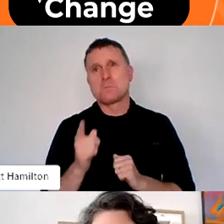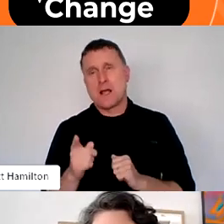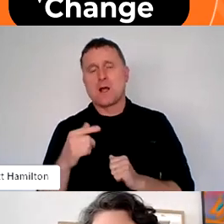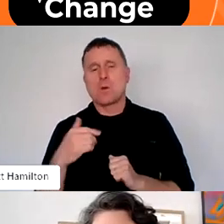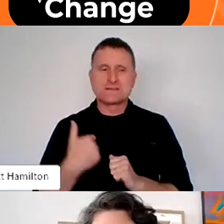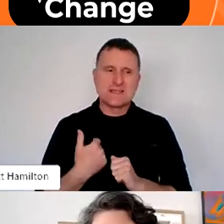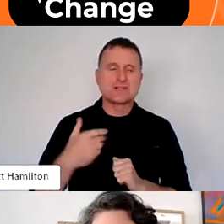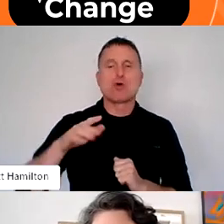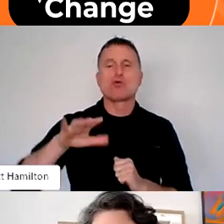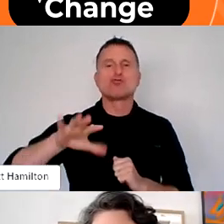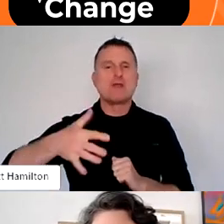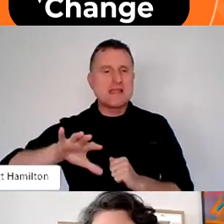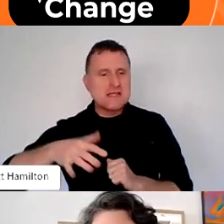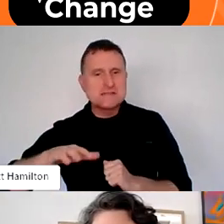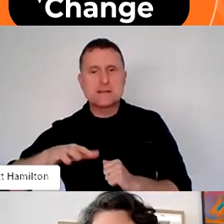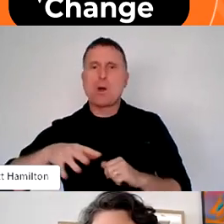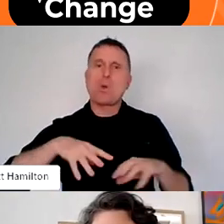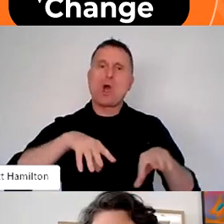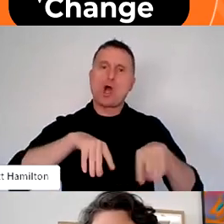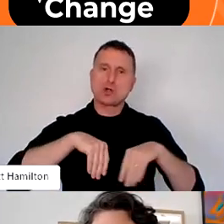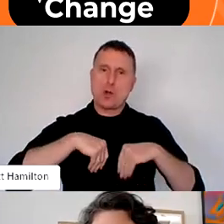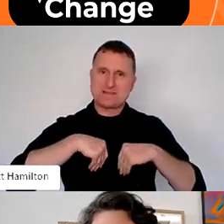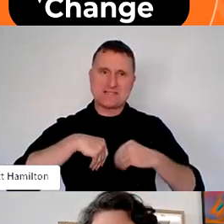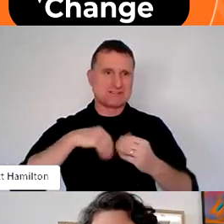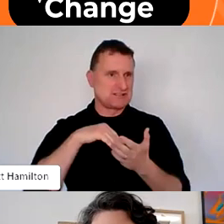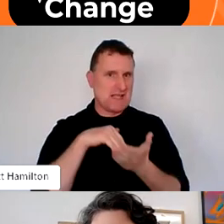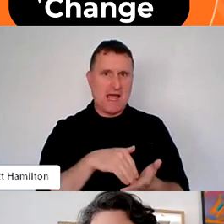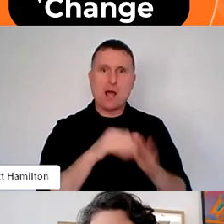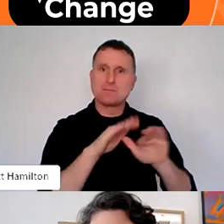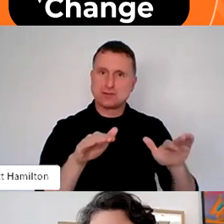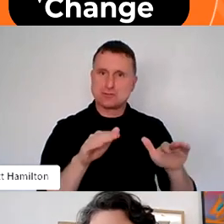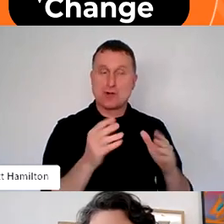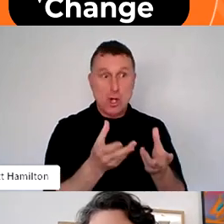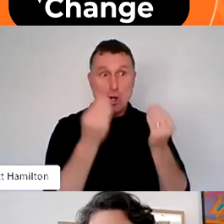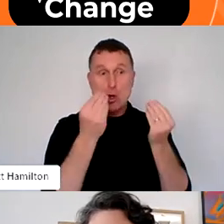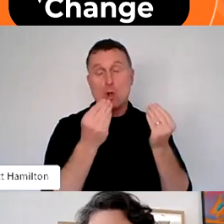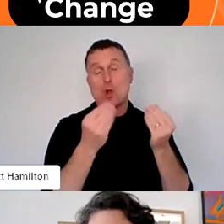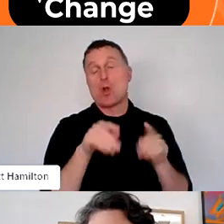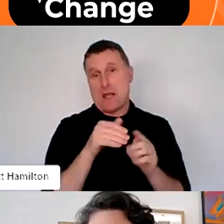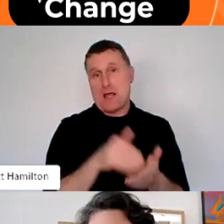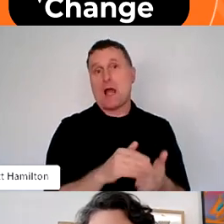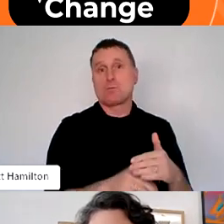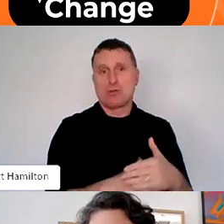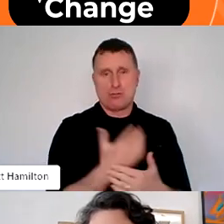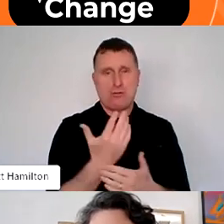so that children can learn and thrive. I think the question there,